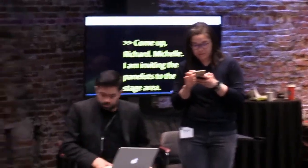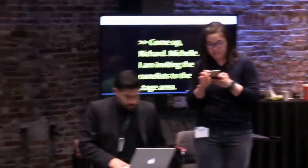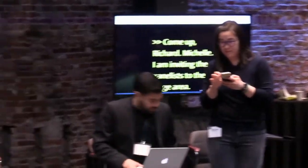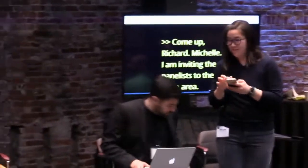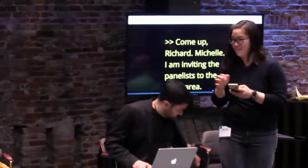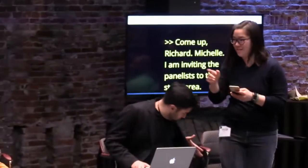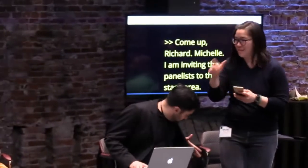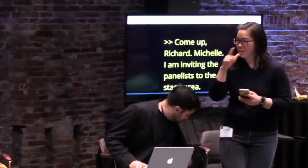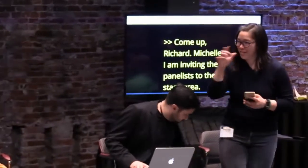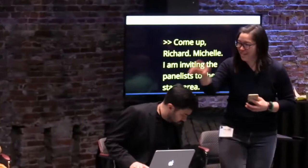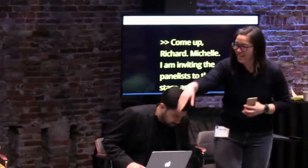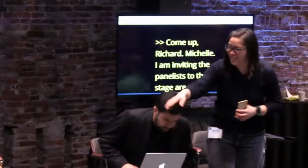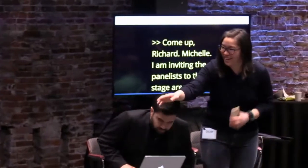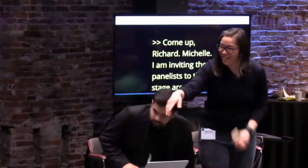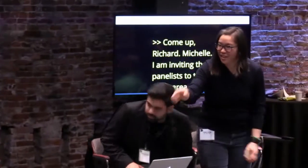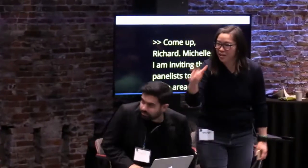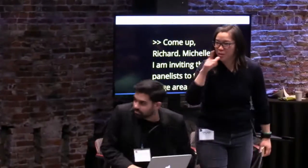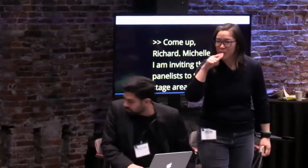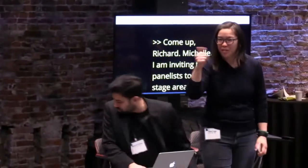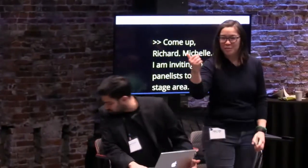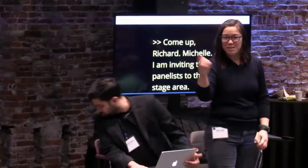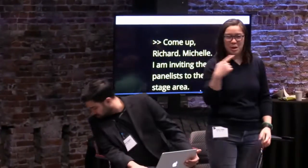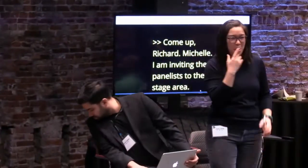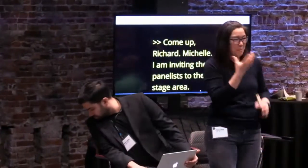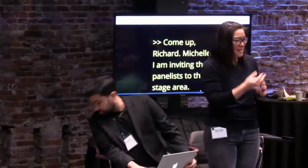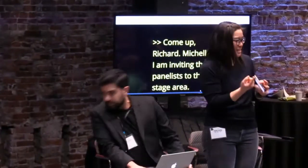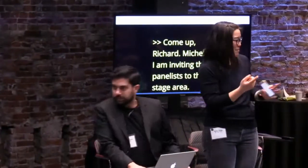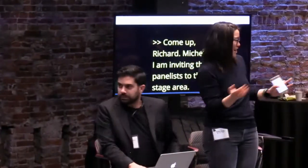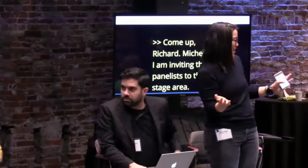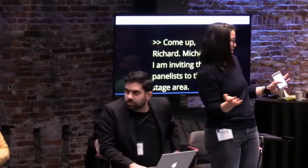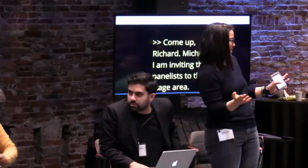(speaker too quiet to understand)